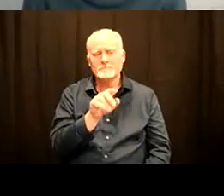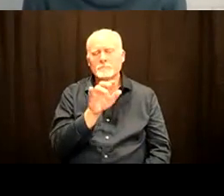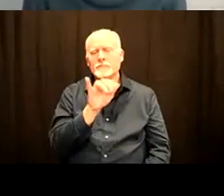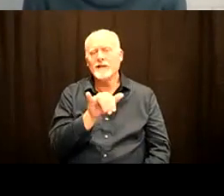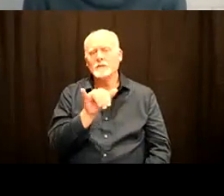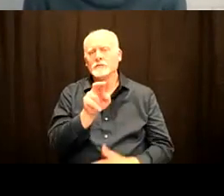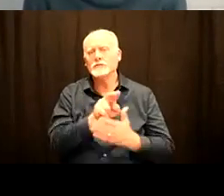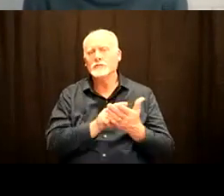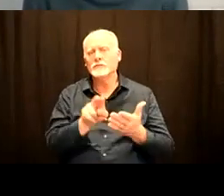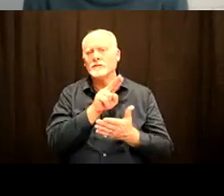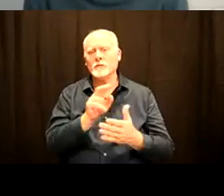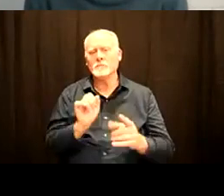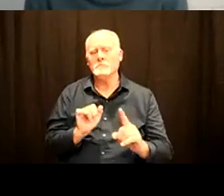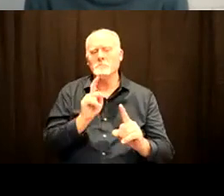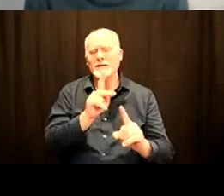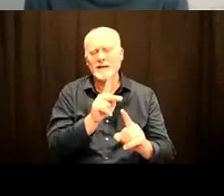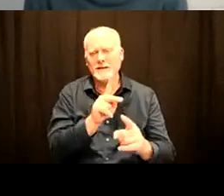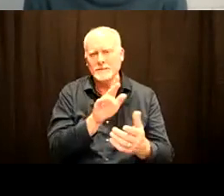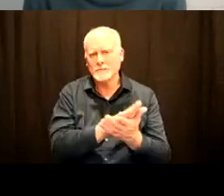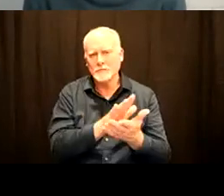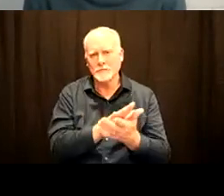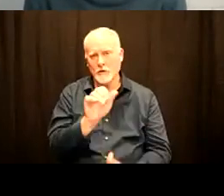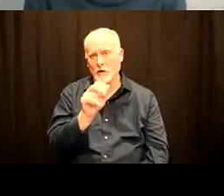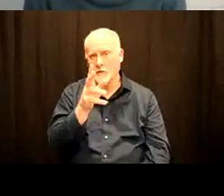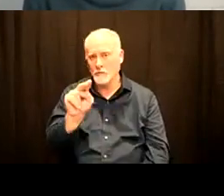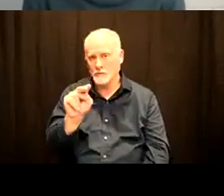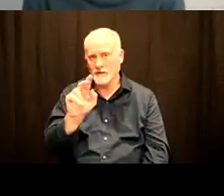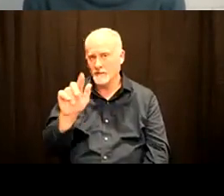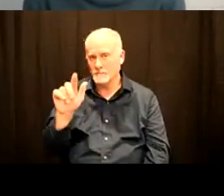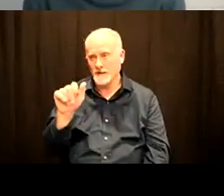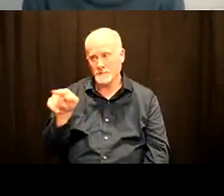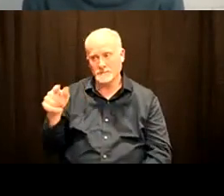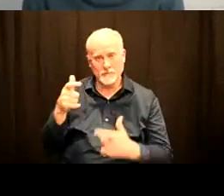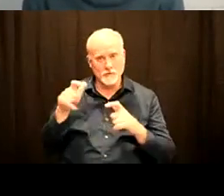going back both auburn and alabama which have very large student populations reported large